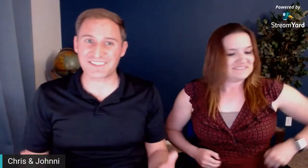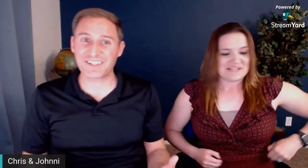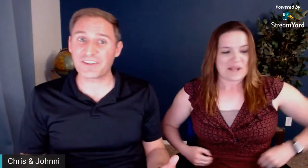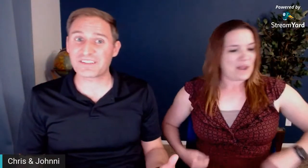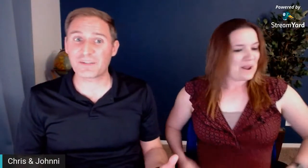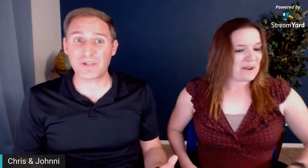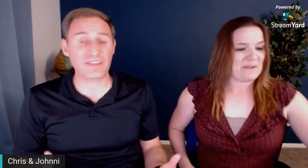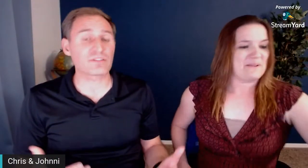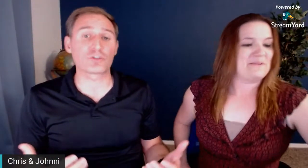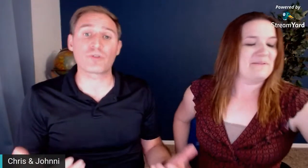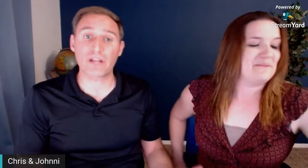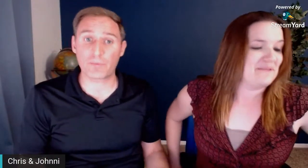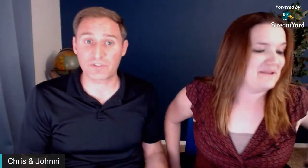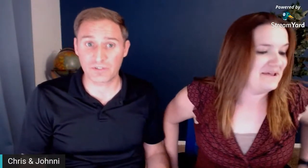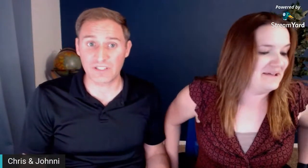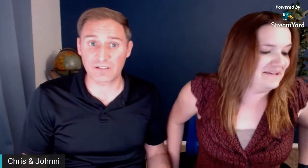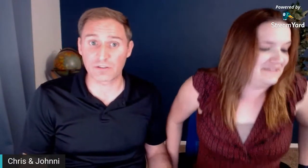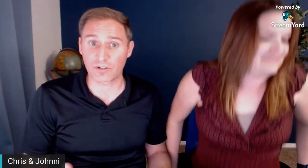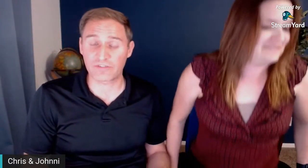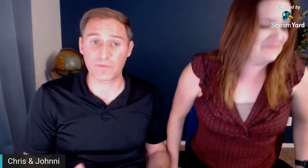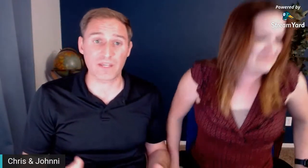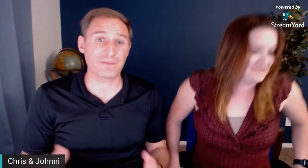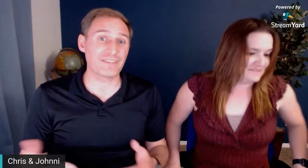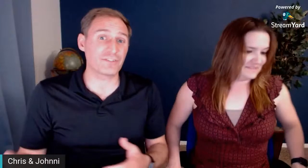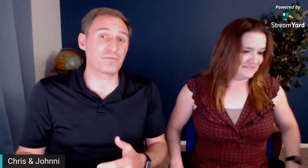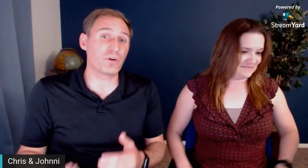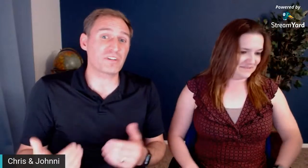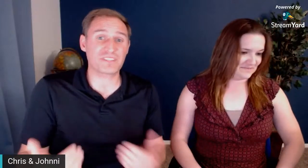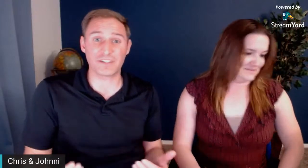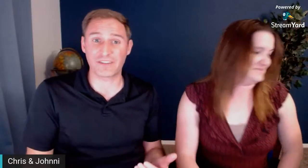skilled than somebody that's a great opportunity to learn from them if you're more skilled than